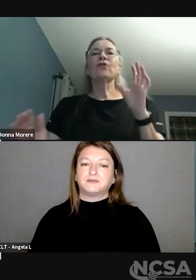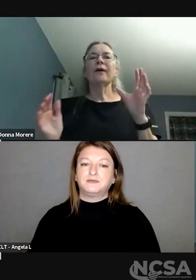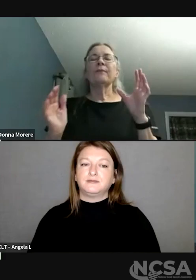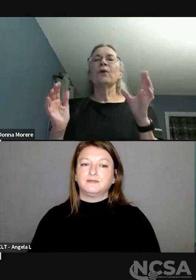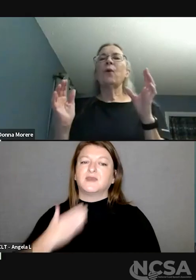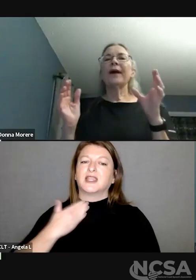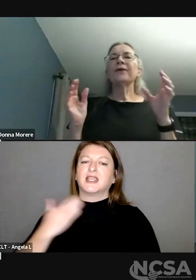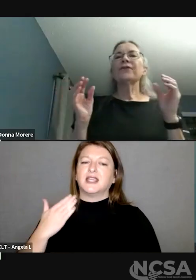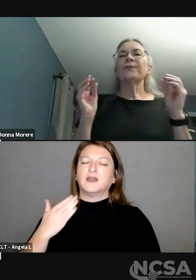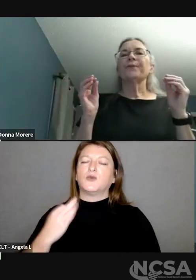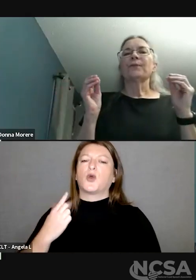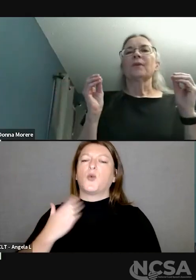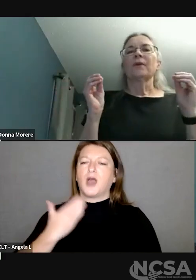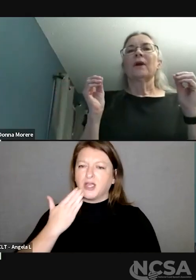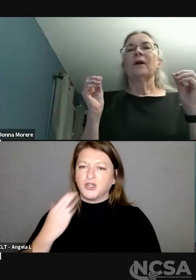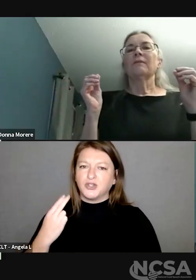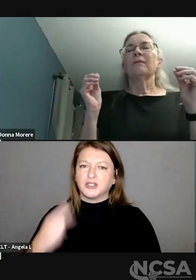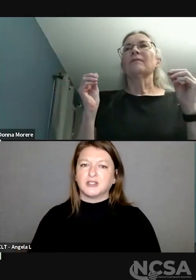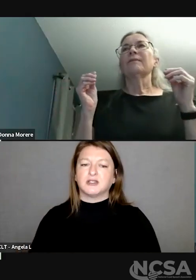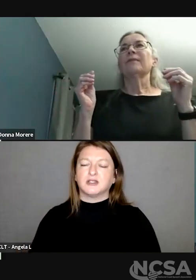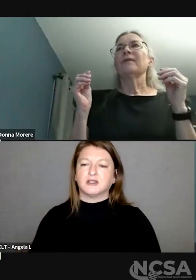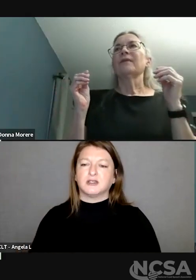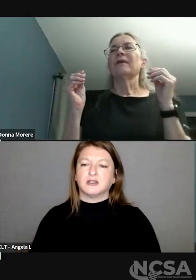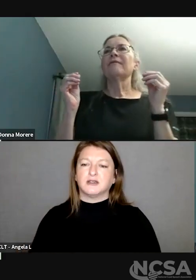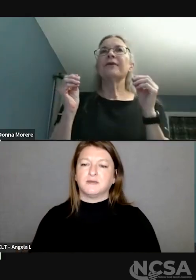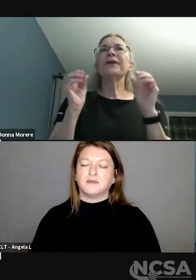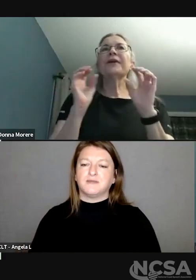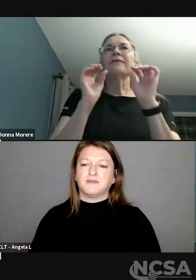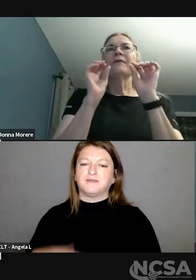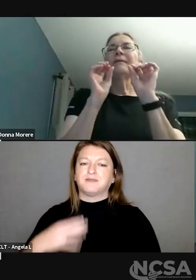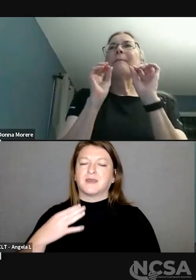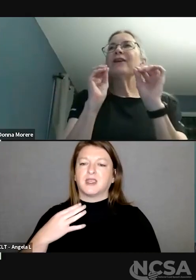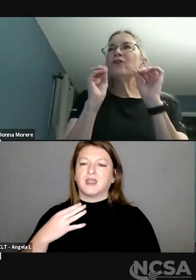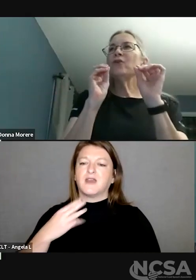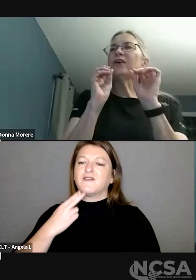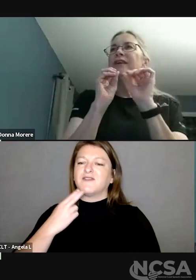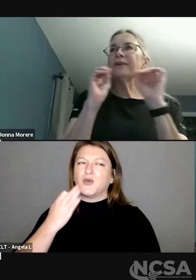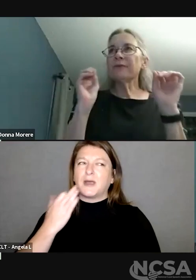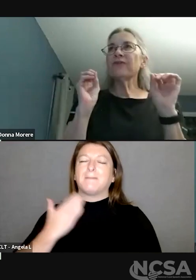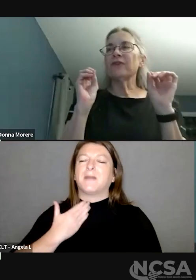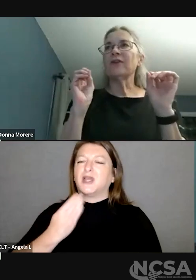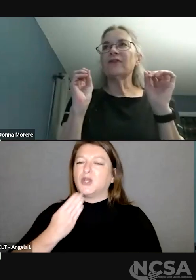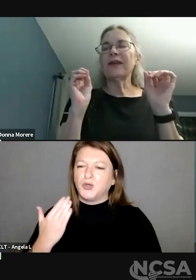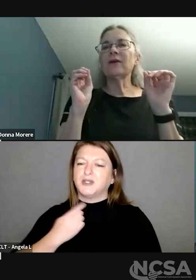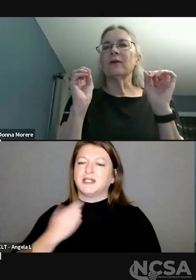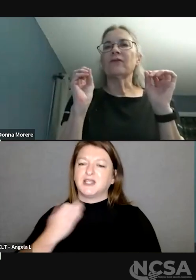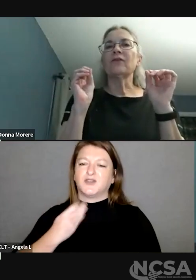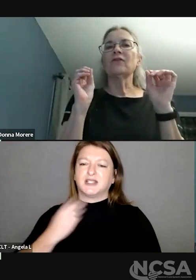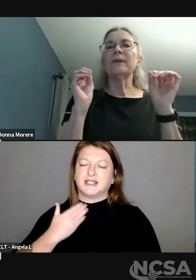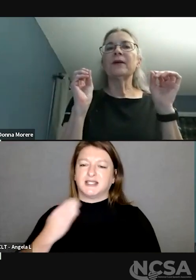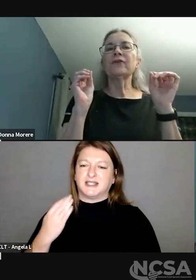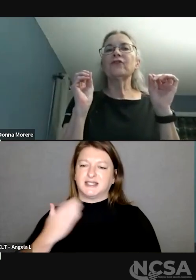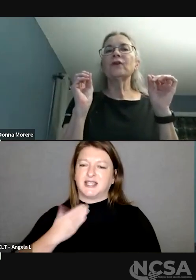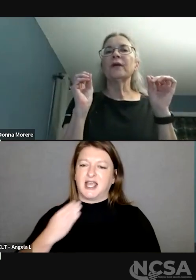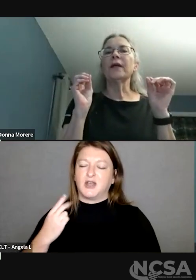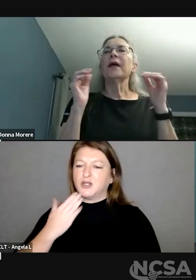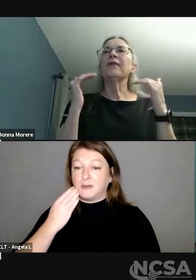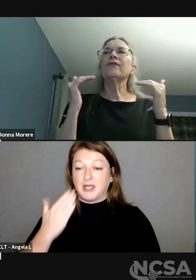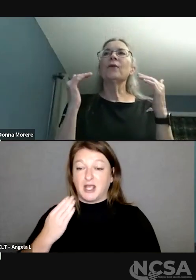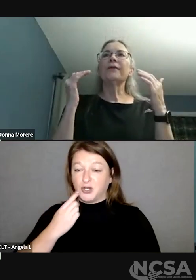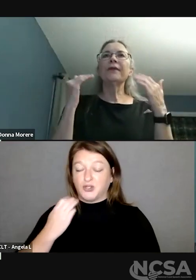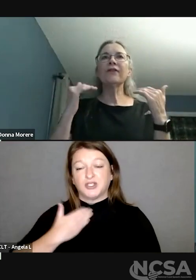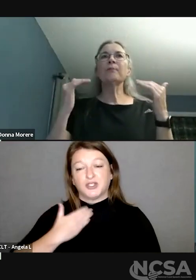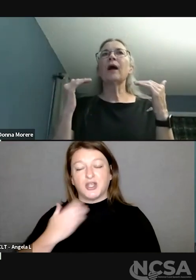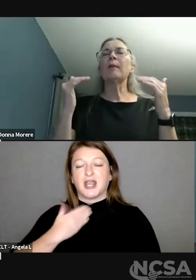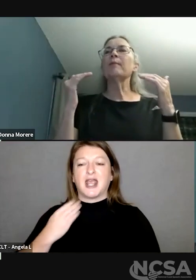it requires very minute differences in sounds to be understood. And so this is a problem